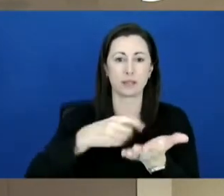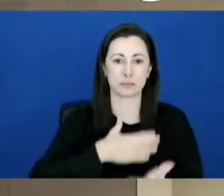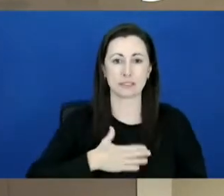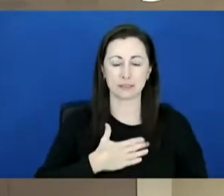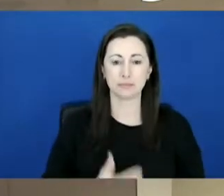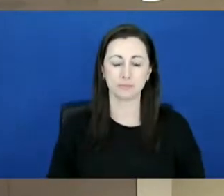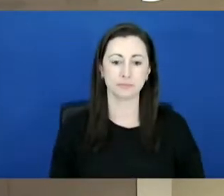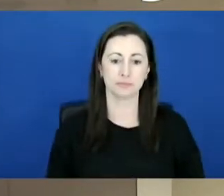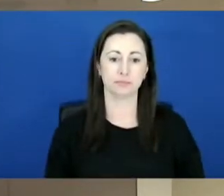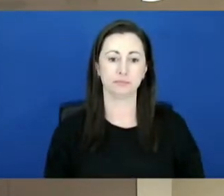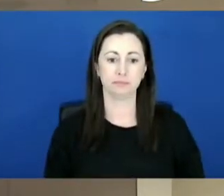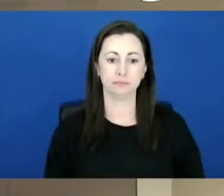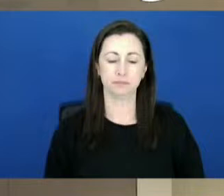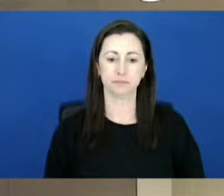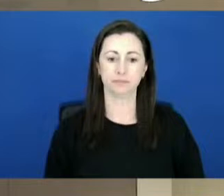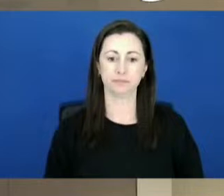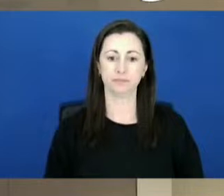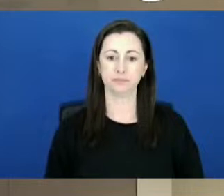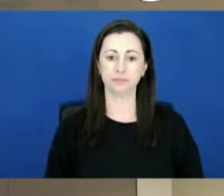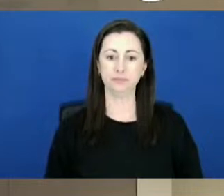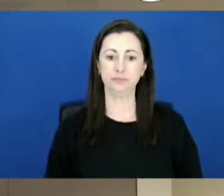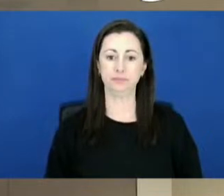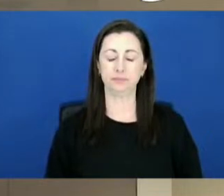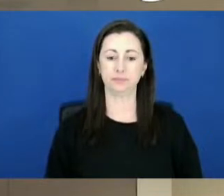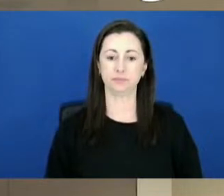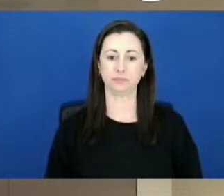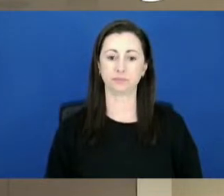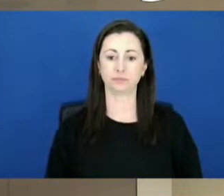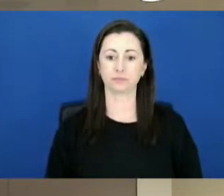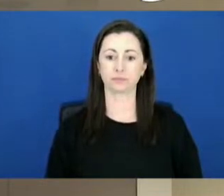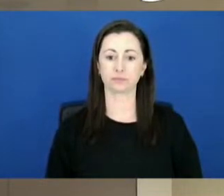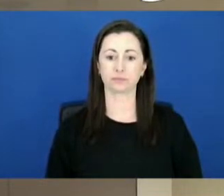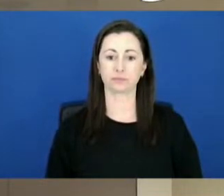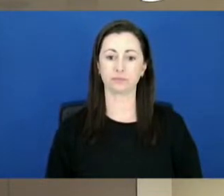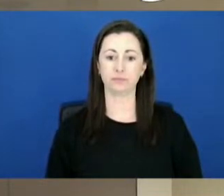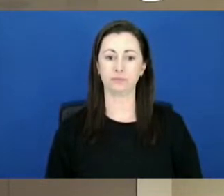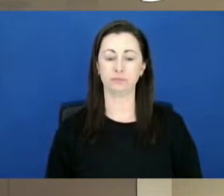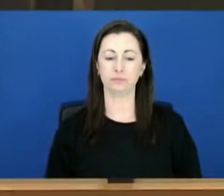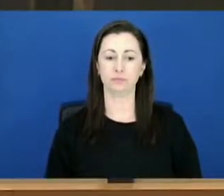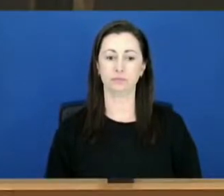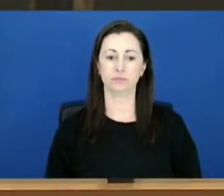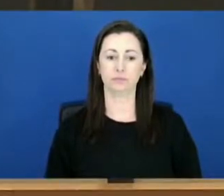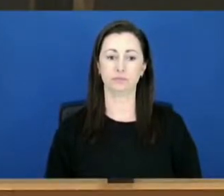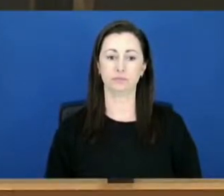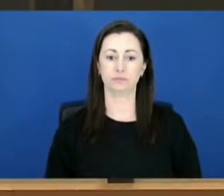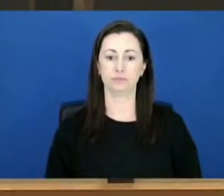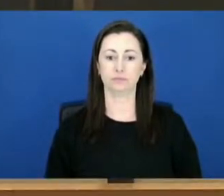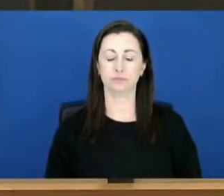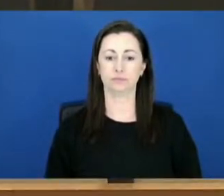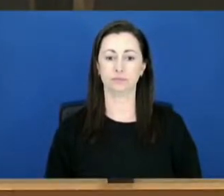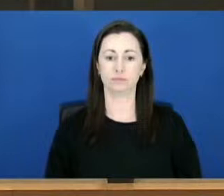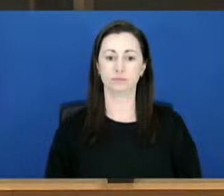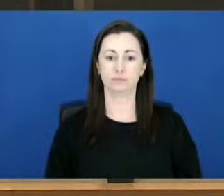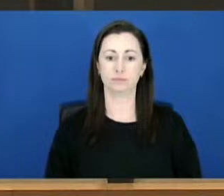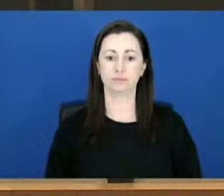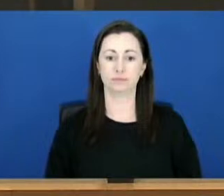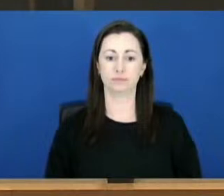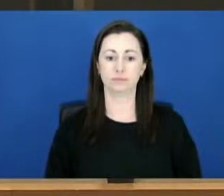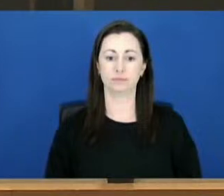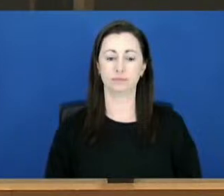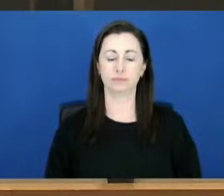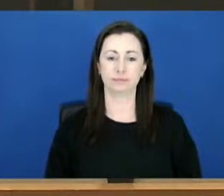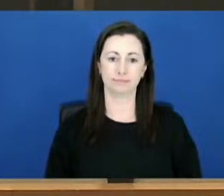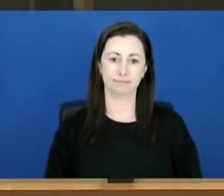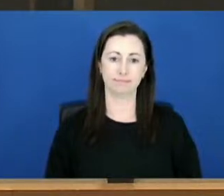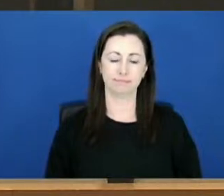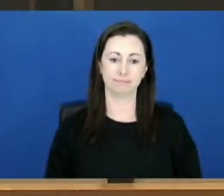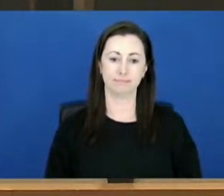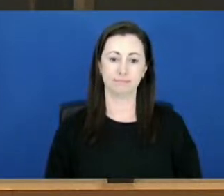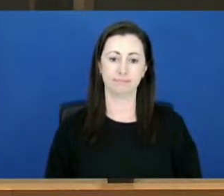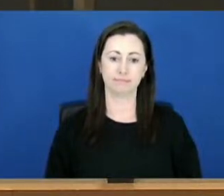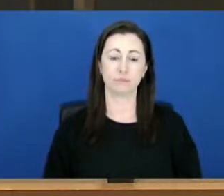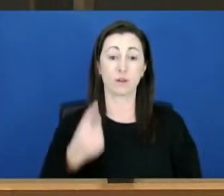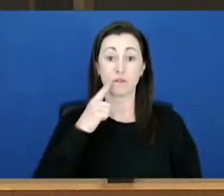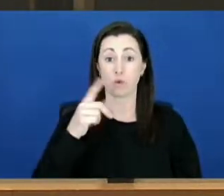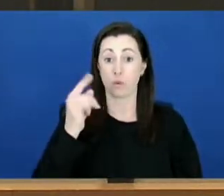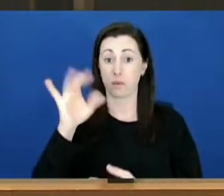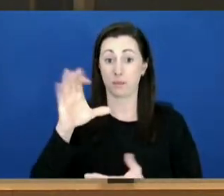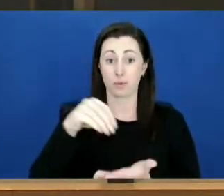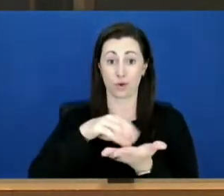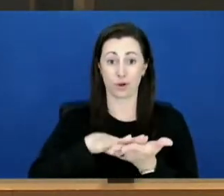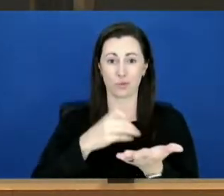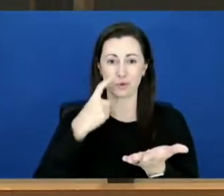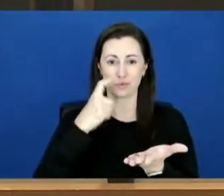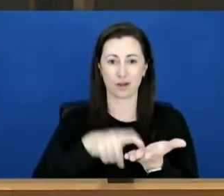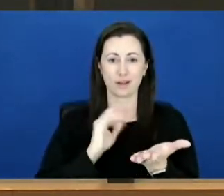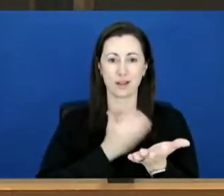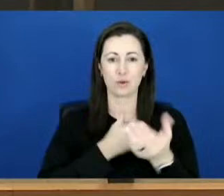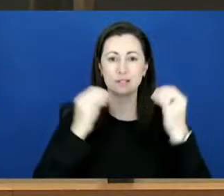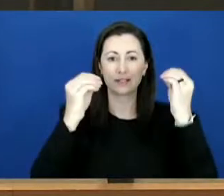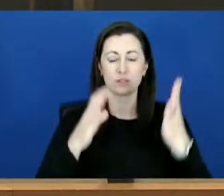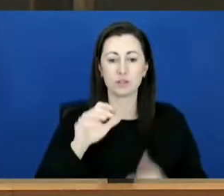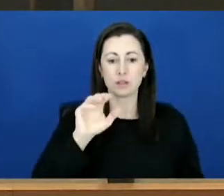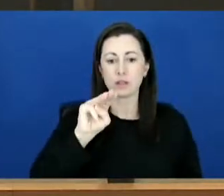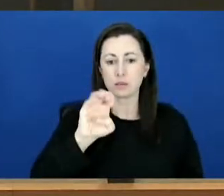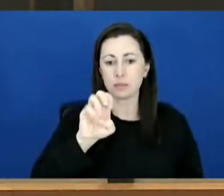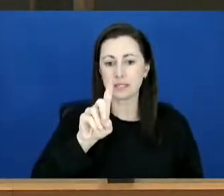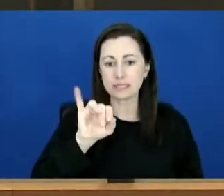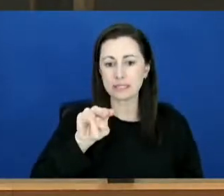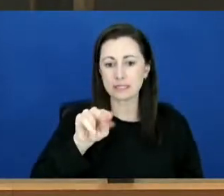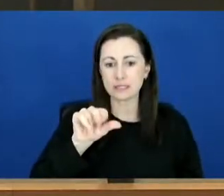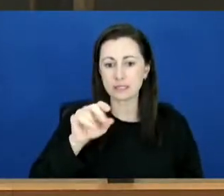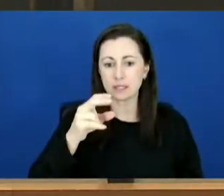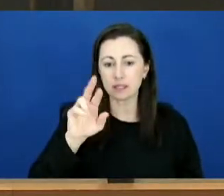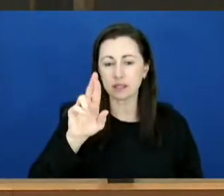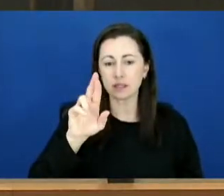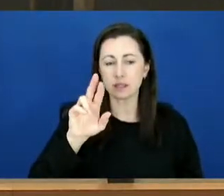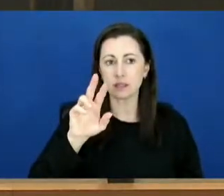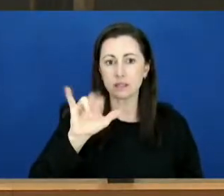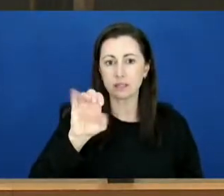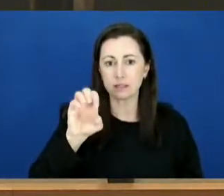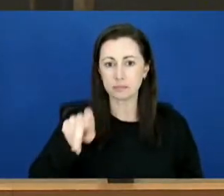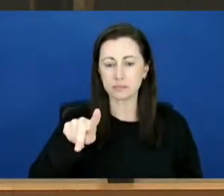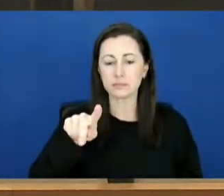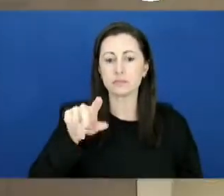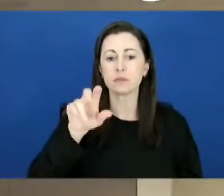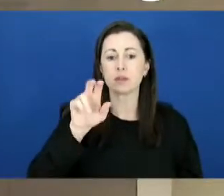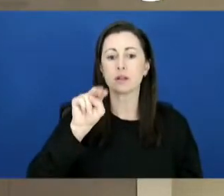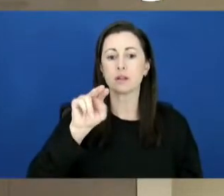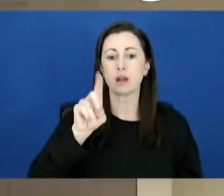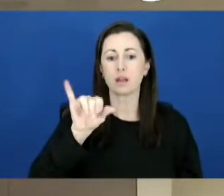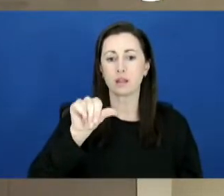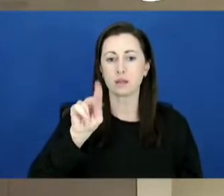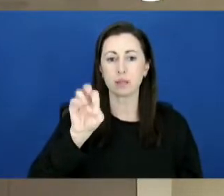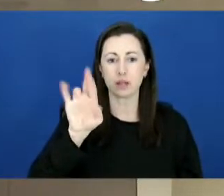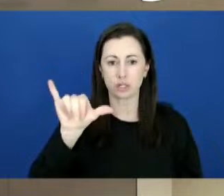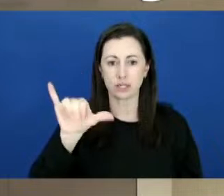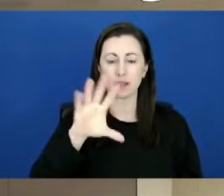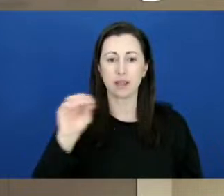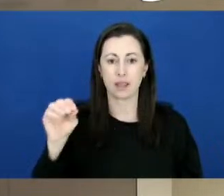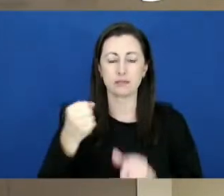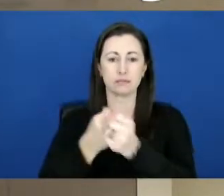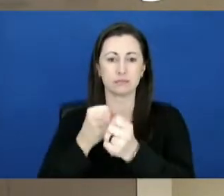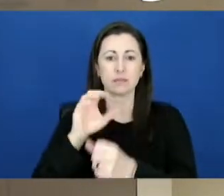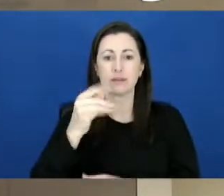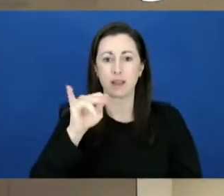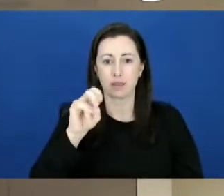LET'S HAVE THEM STAND AND BE